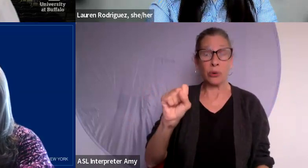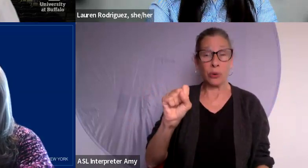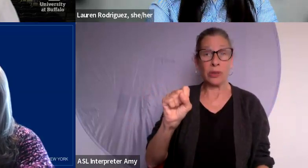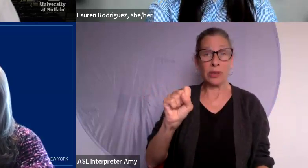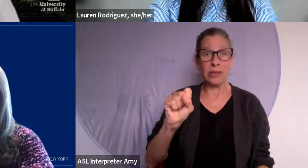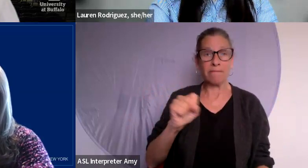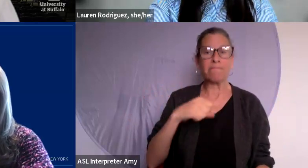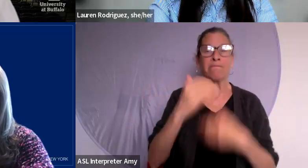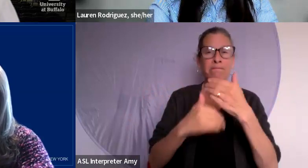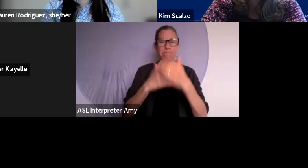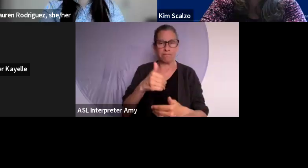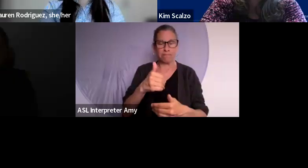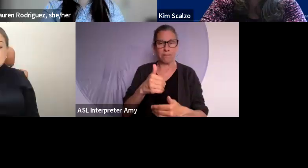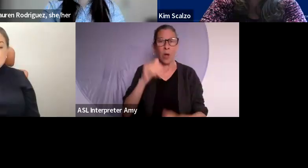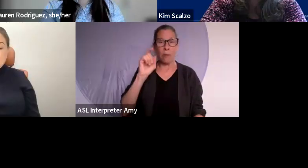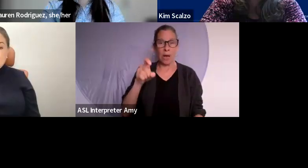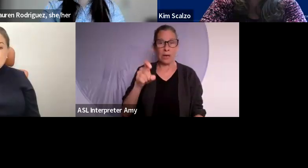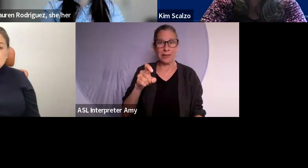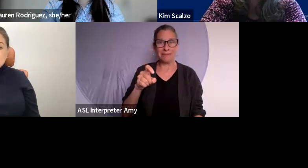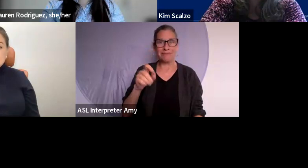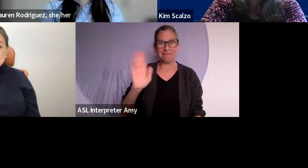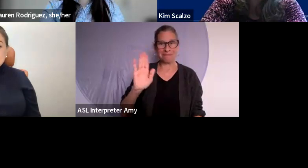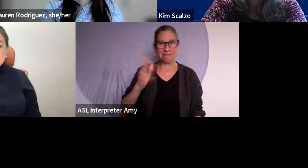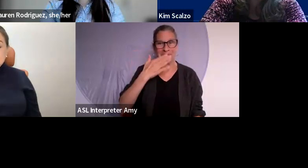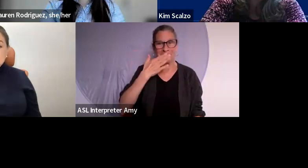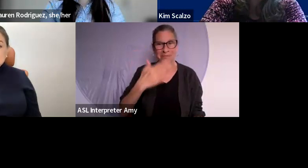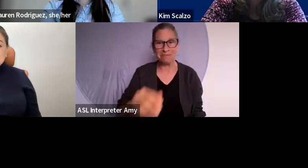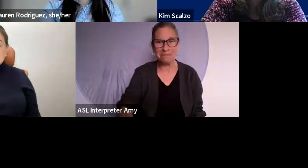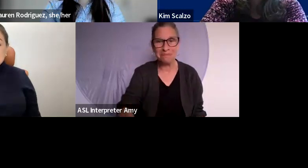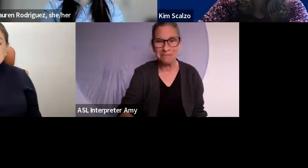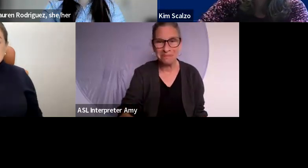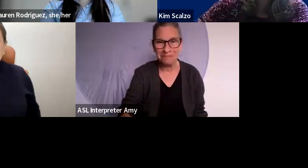this process because they do not meet even our web accessibility